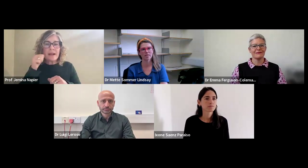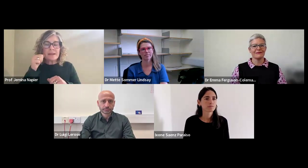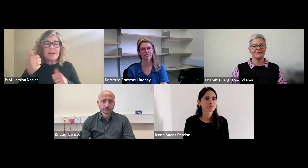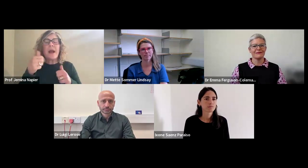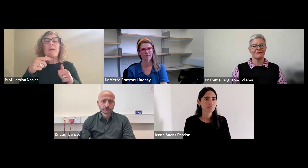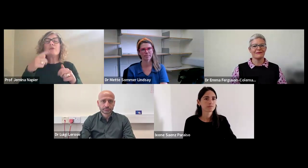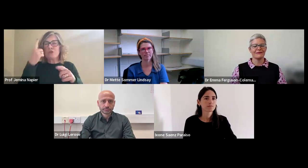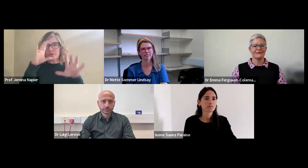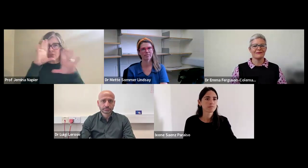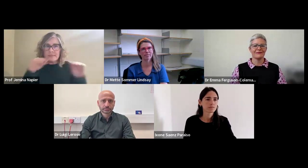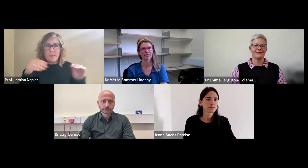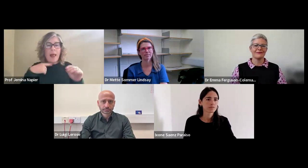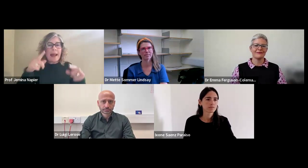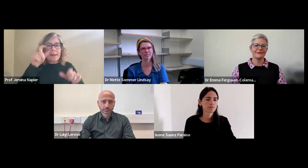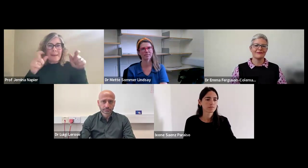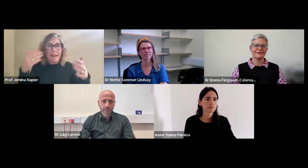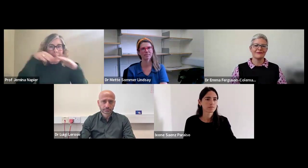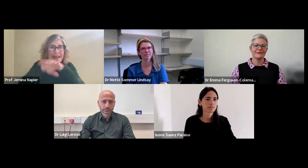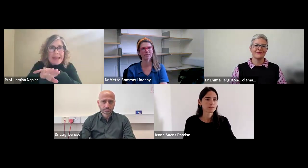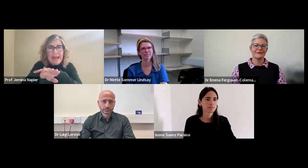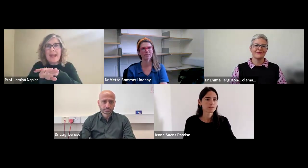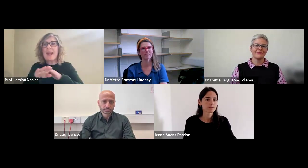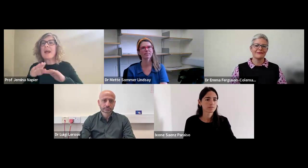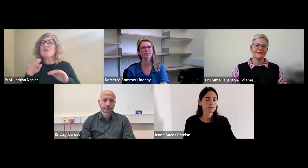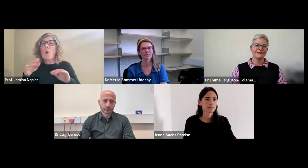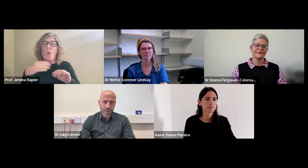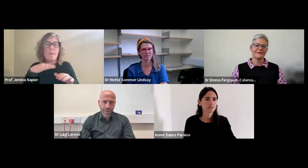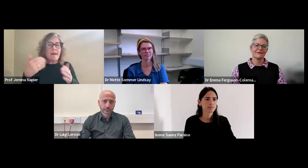okay Andy if you can start voicing over for me I'm going to just say hello to everybody, we'll